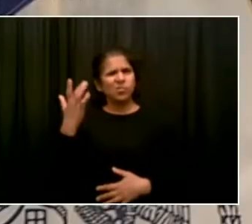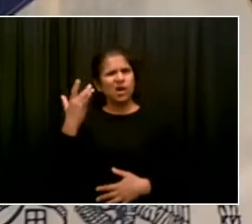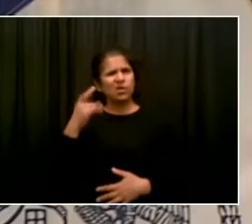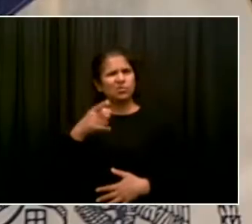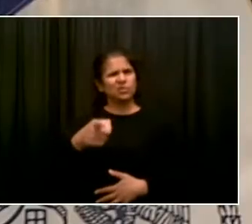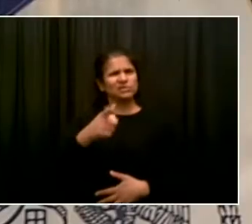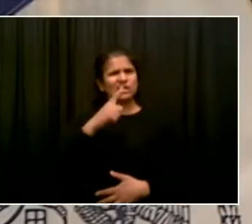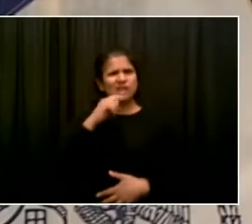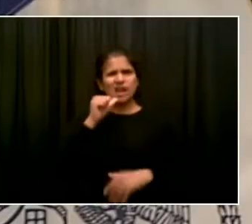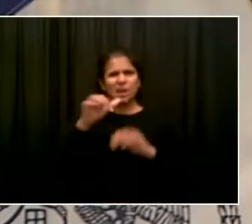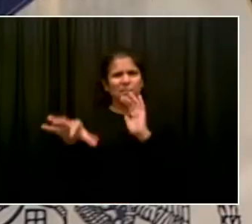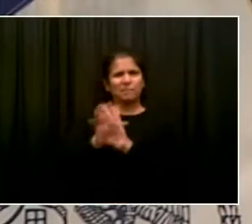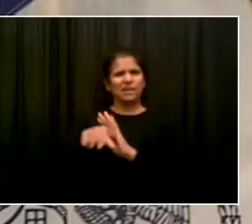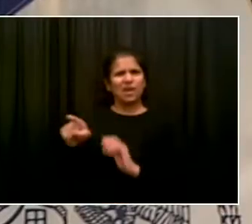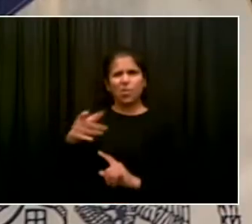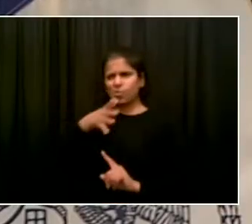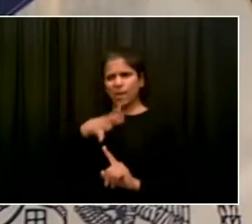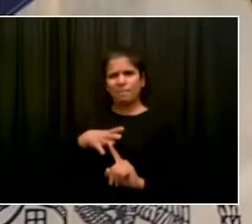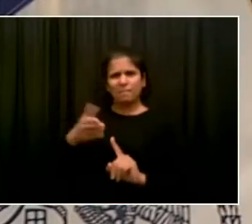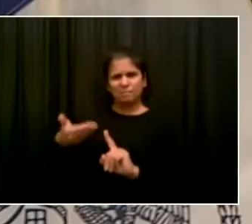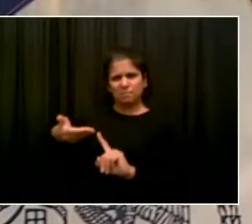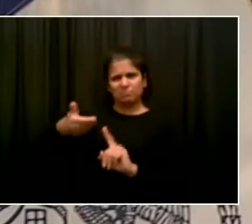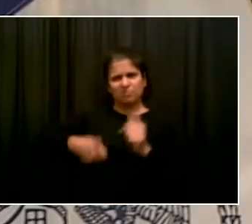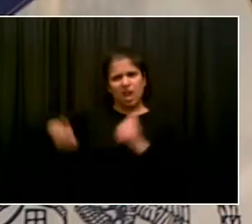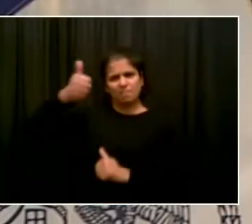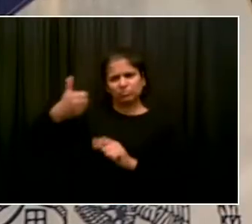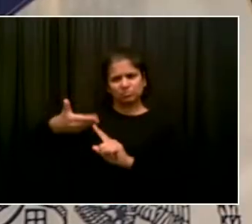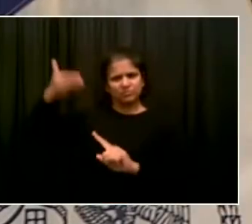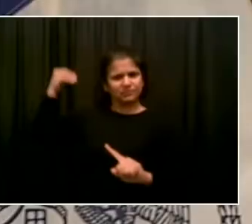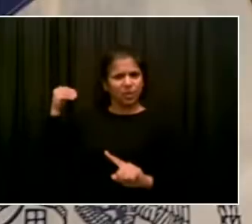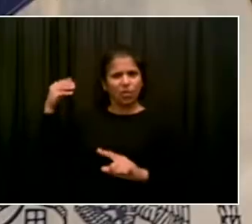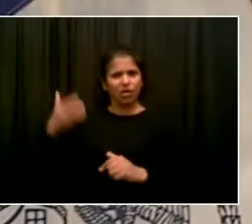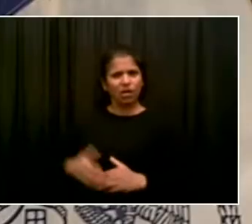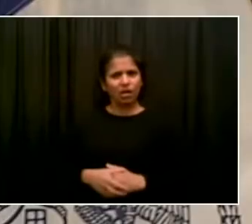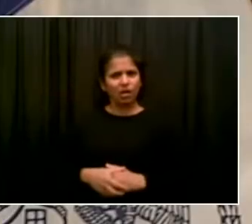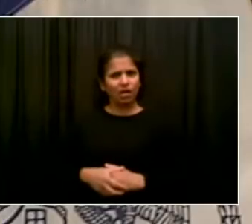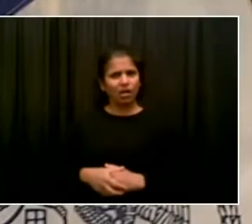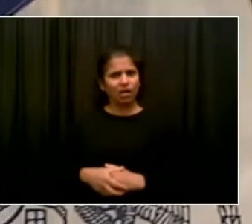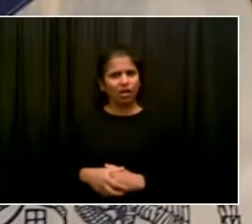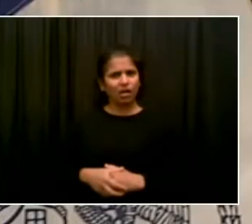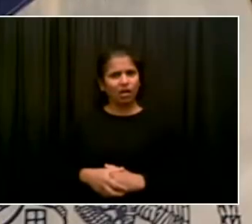WHICH MADE US WONDER, WHY DIDN'T YOU